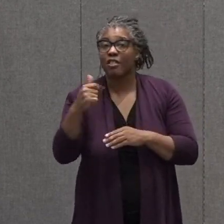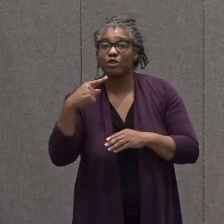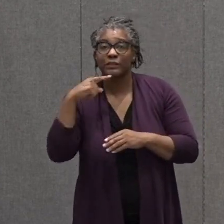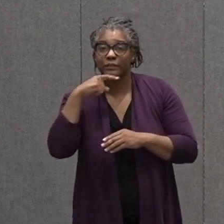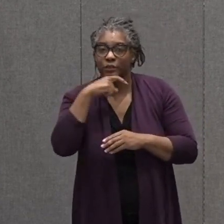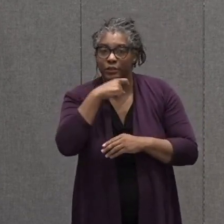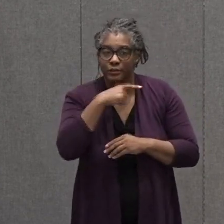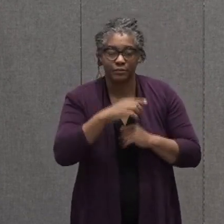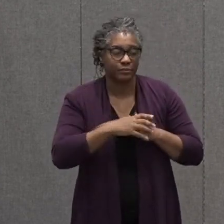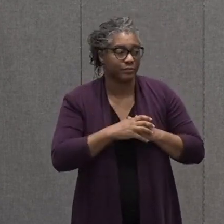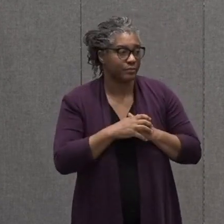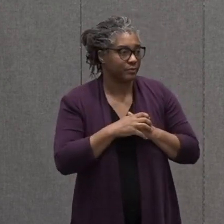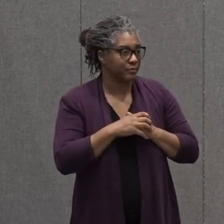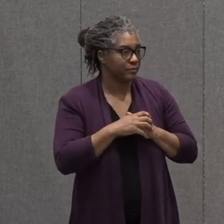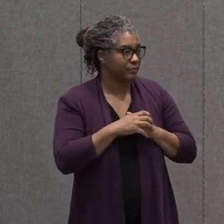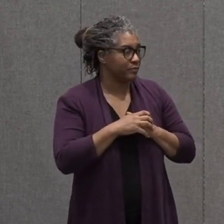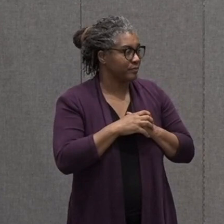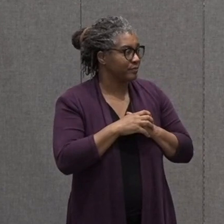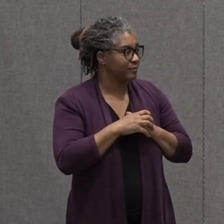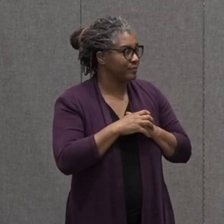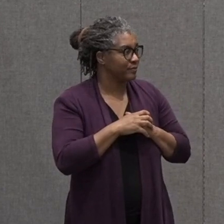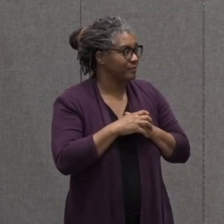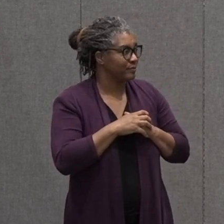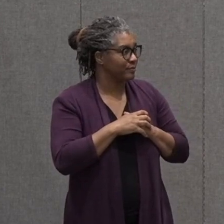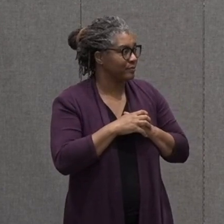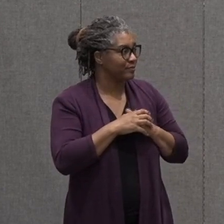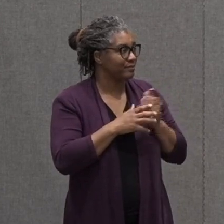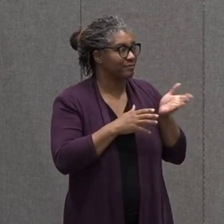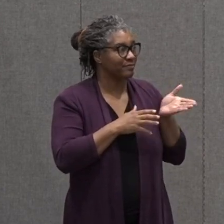I'm going to open up this bag of dried cereal that I have